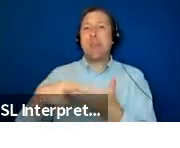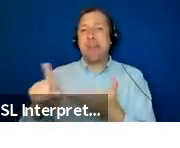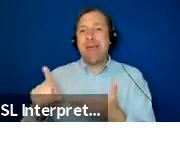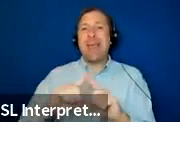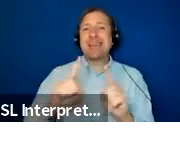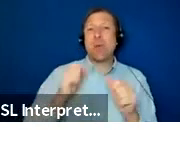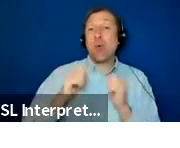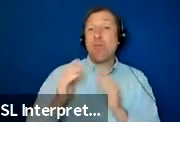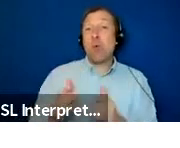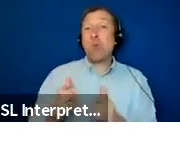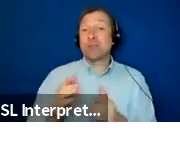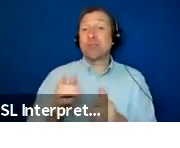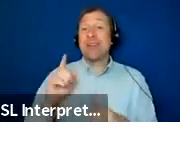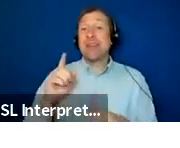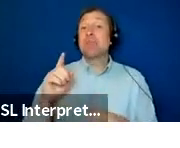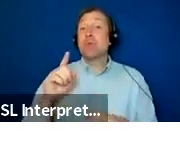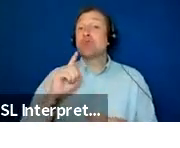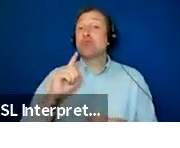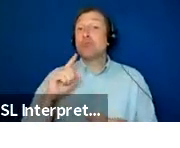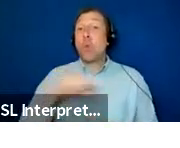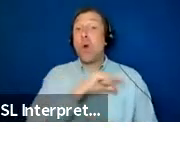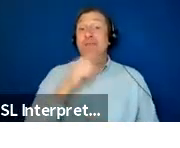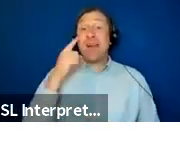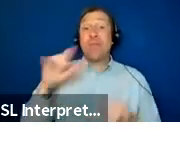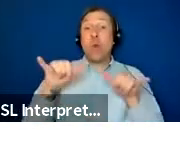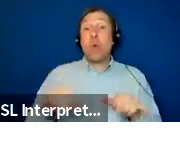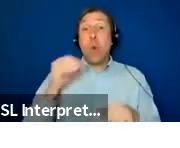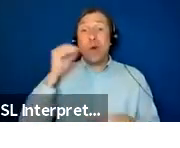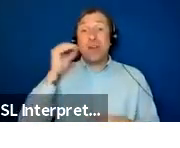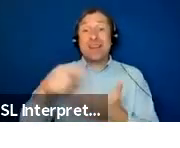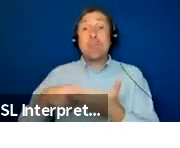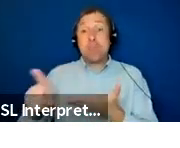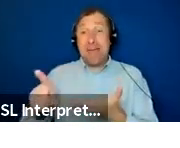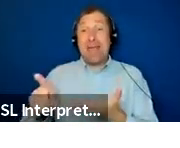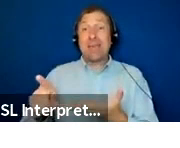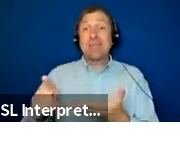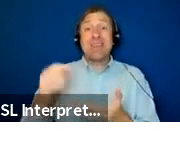will fact be entitled to quarantine pay, even if that quarantine occurs during their guarantee production period.